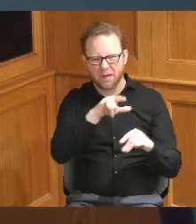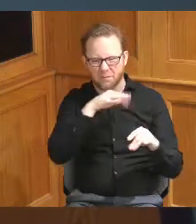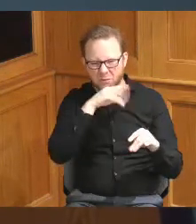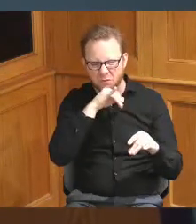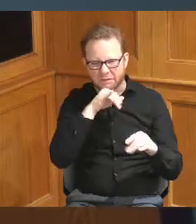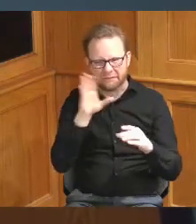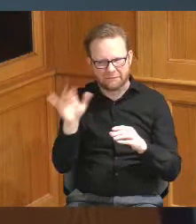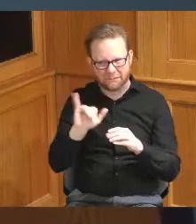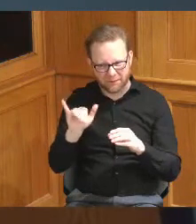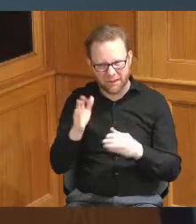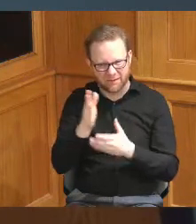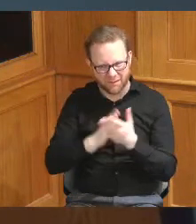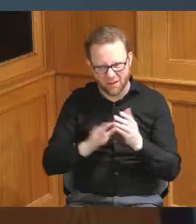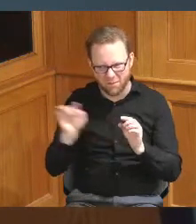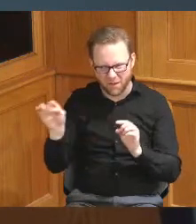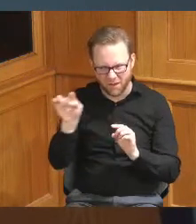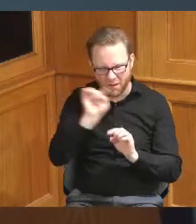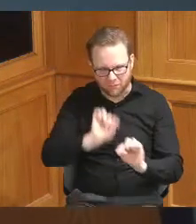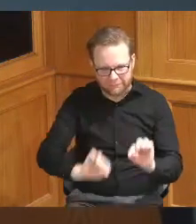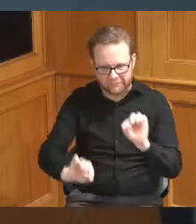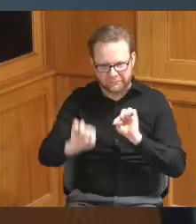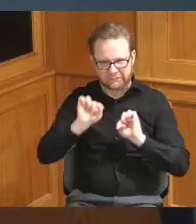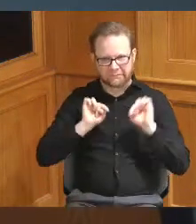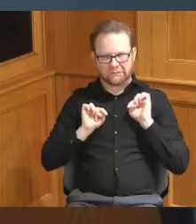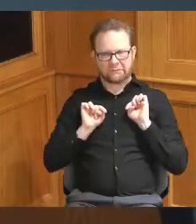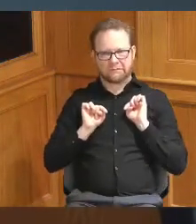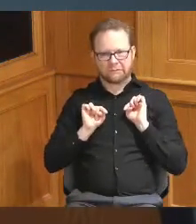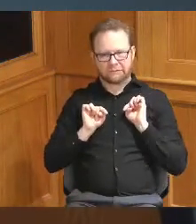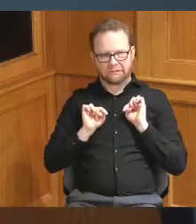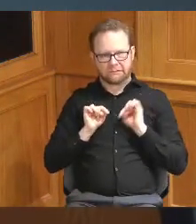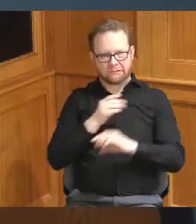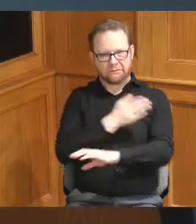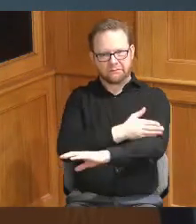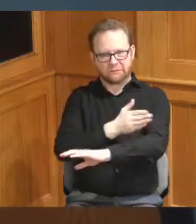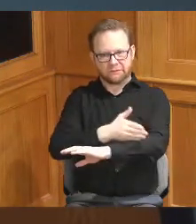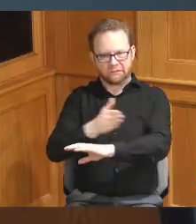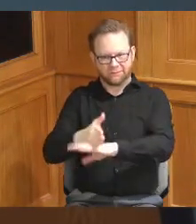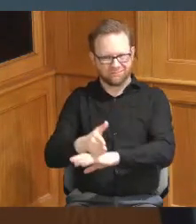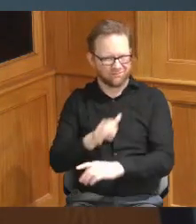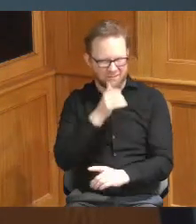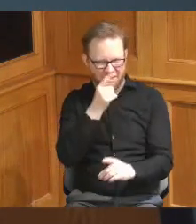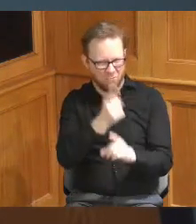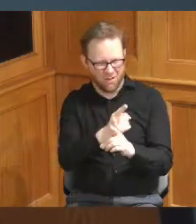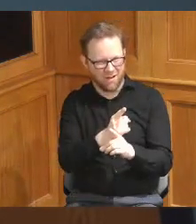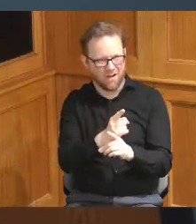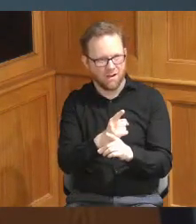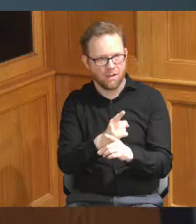back to some things that you know they weren't the right thing to do covering your mouth when